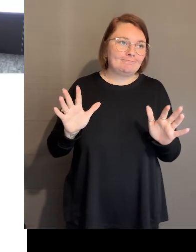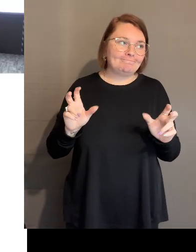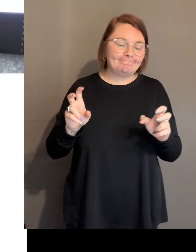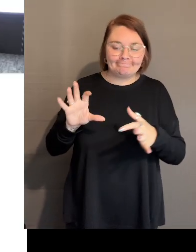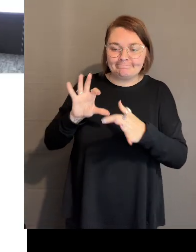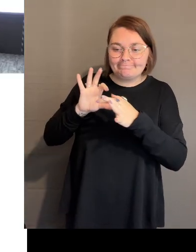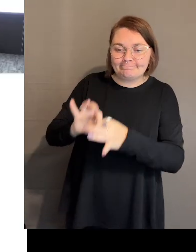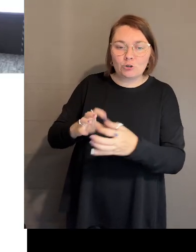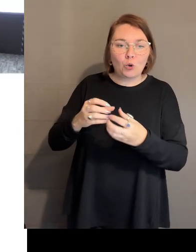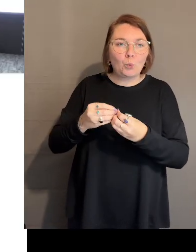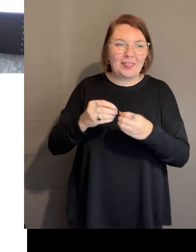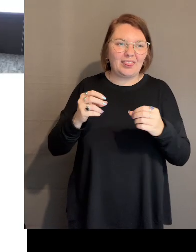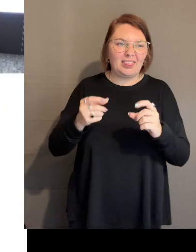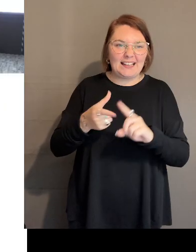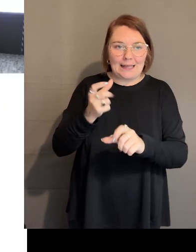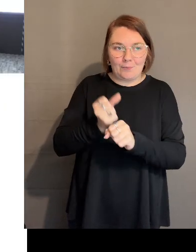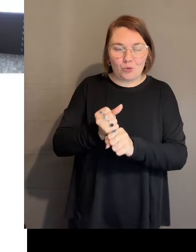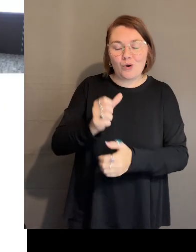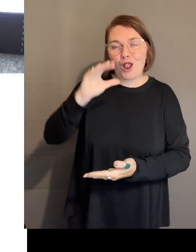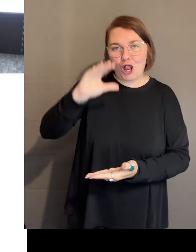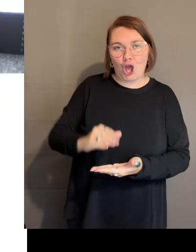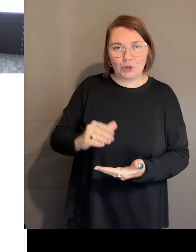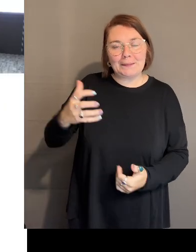Associated with, for example, lower pay.